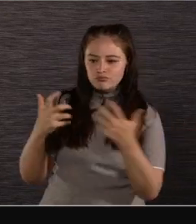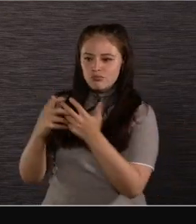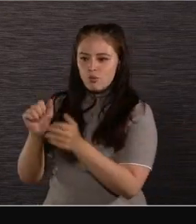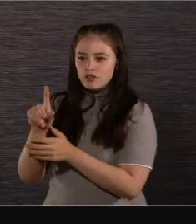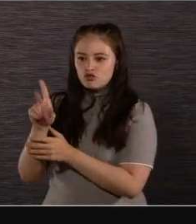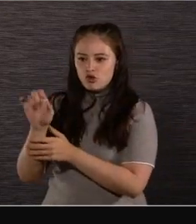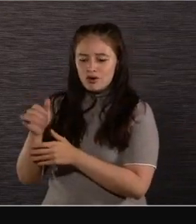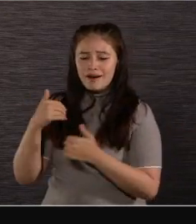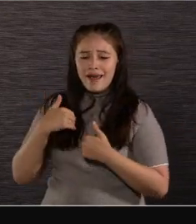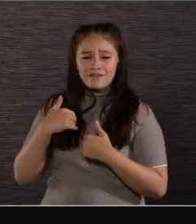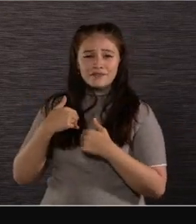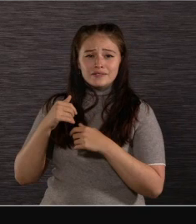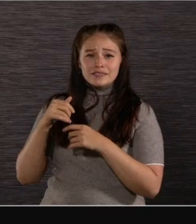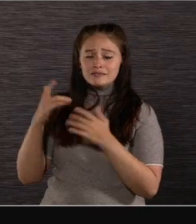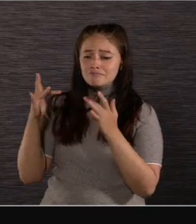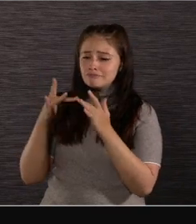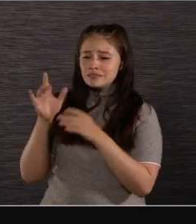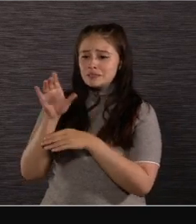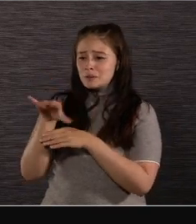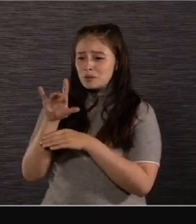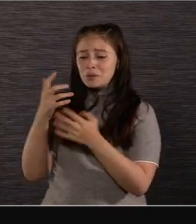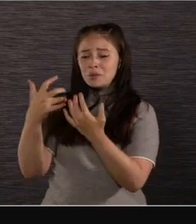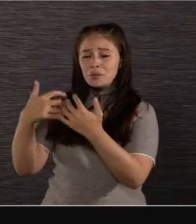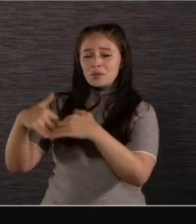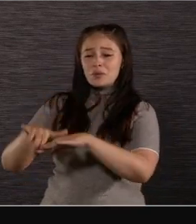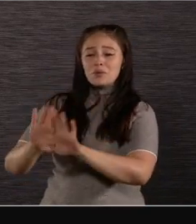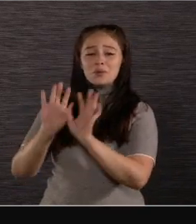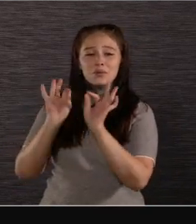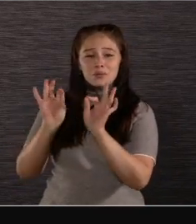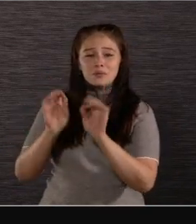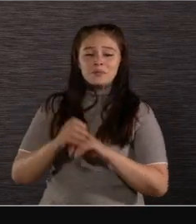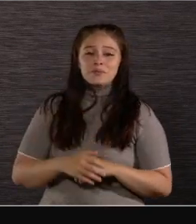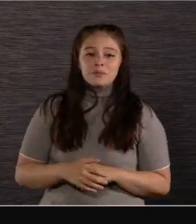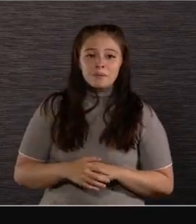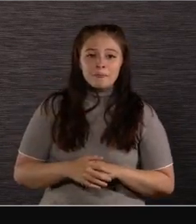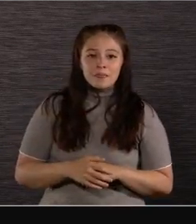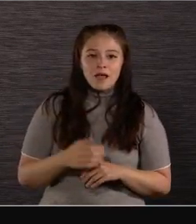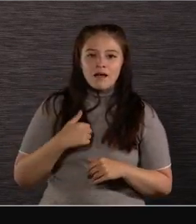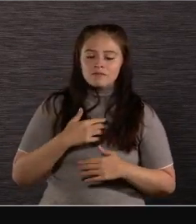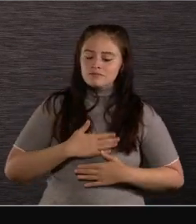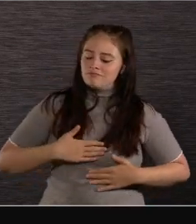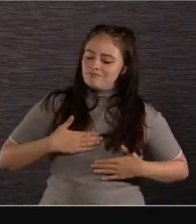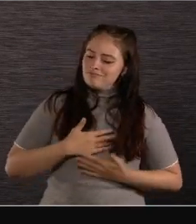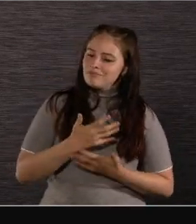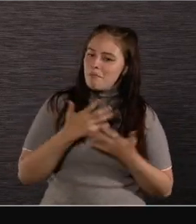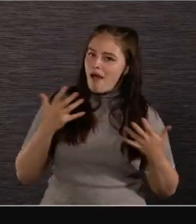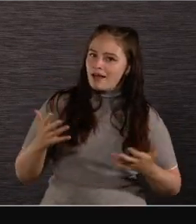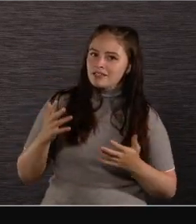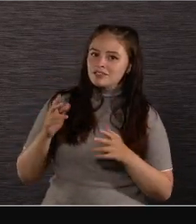I've had the privilege of testing Airpeak and utilizing it as a top choice in my drone quiver.